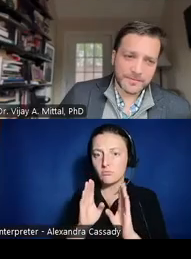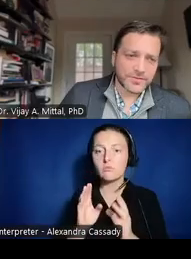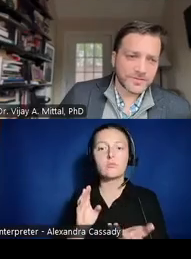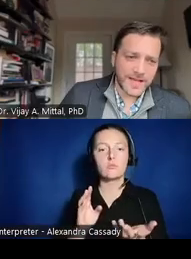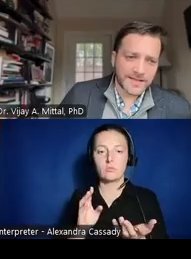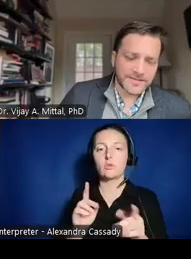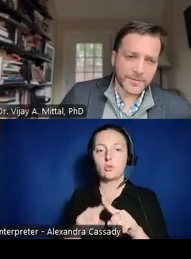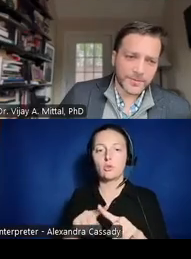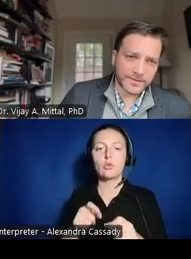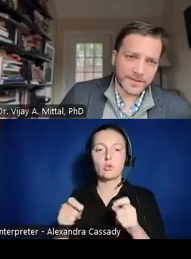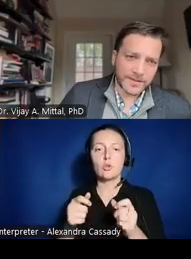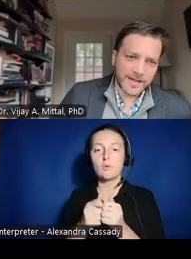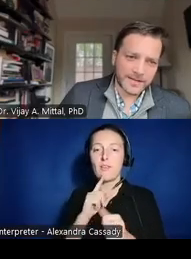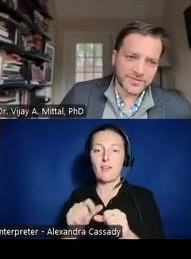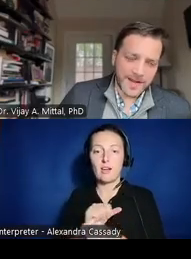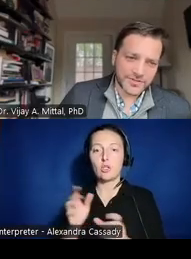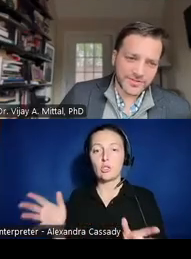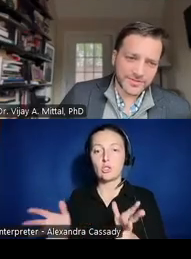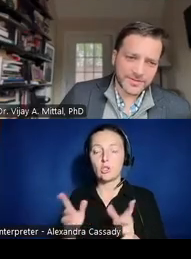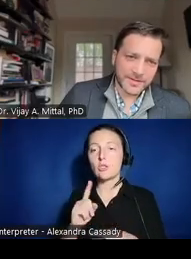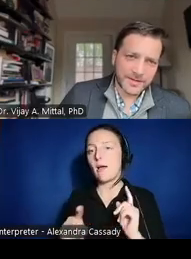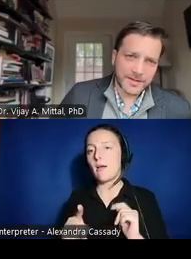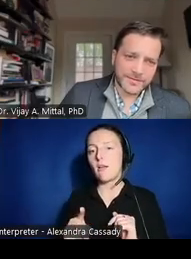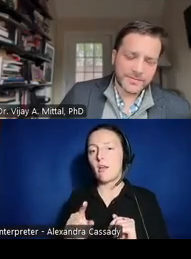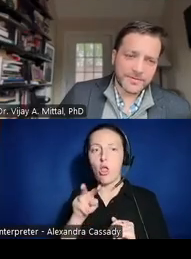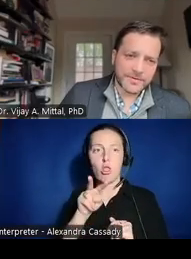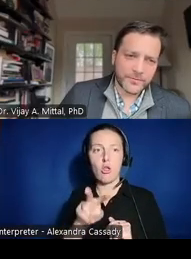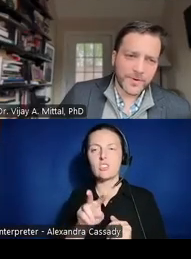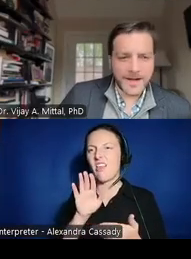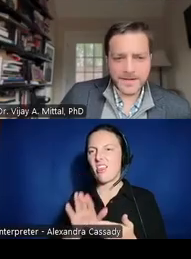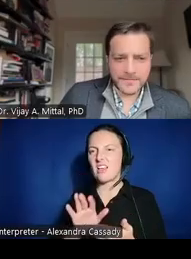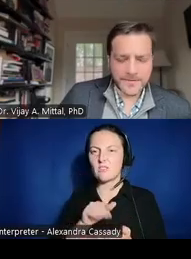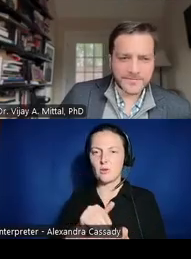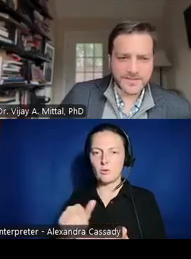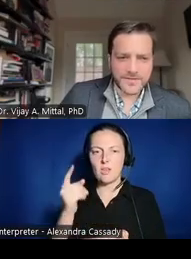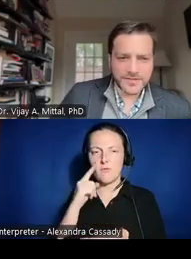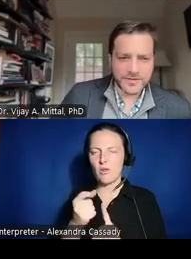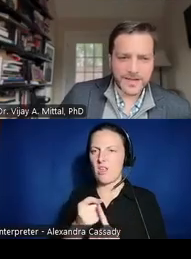looked less frequently at abstract gestures. So there are a variety of of dysfunctional